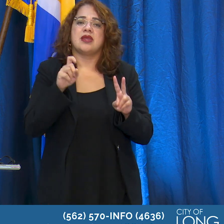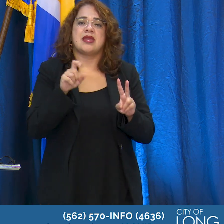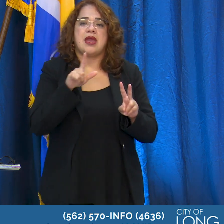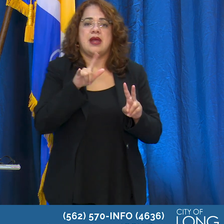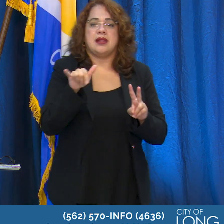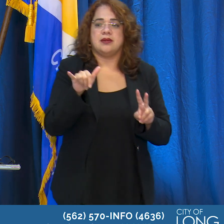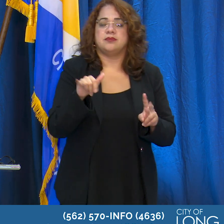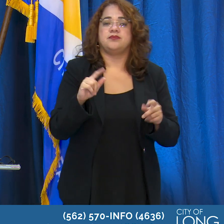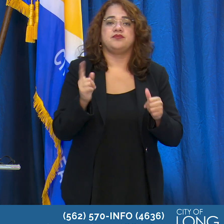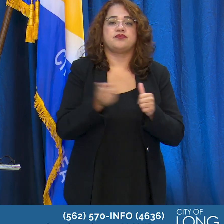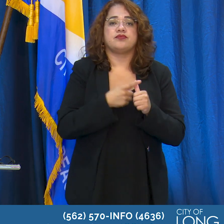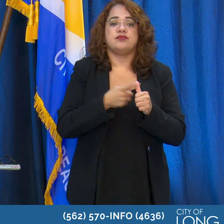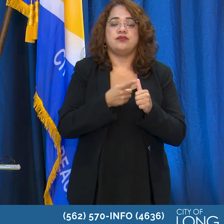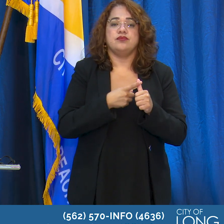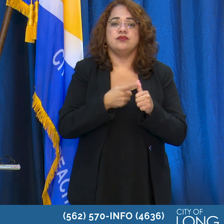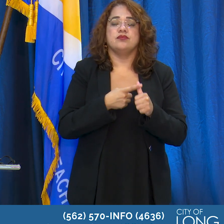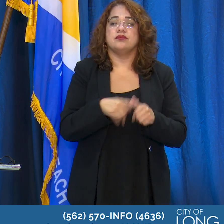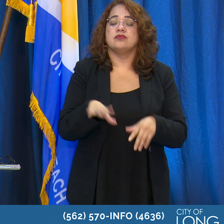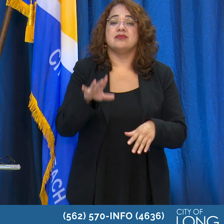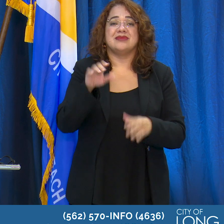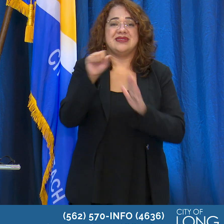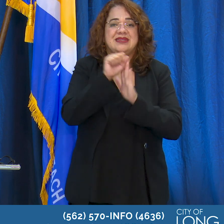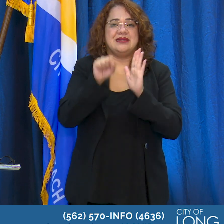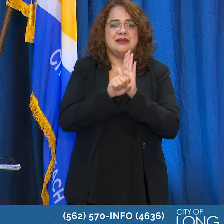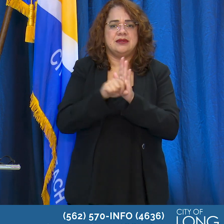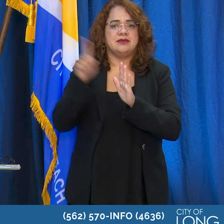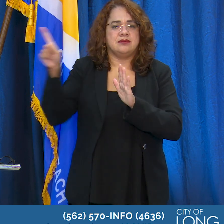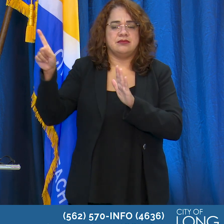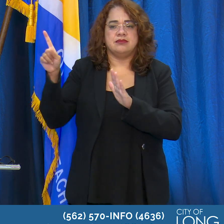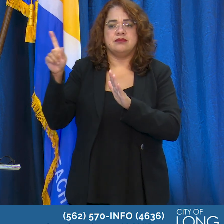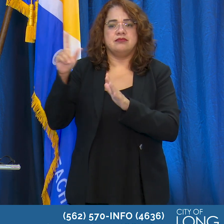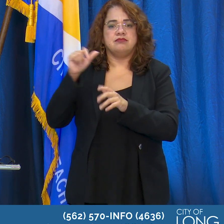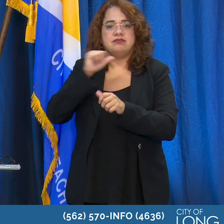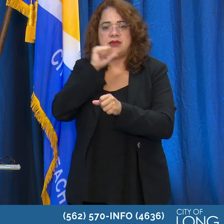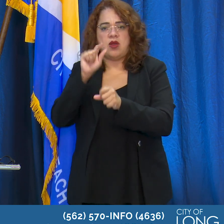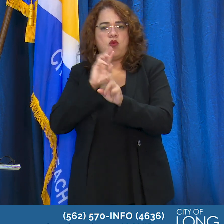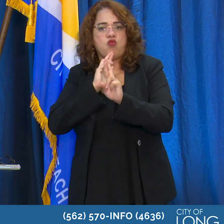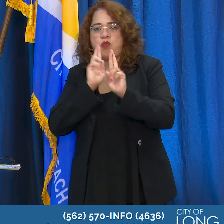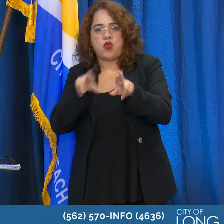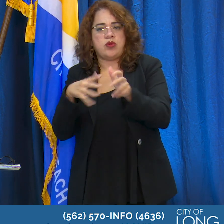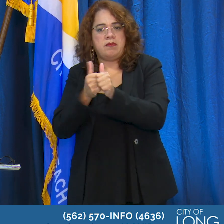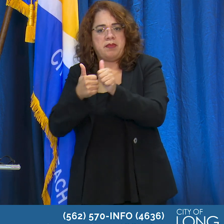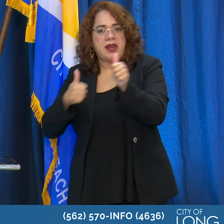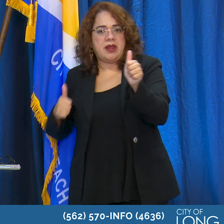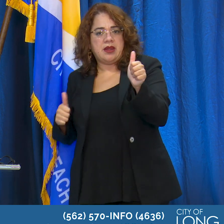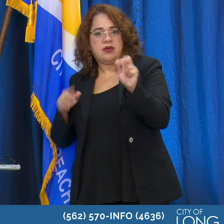First of all, in terms of the state's under reporting, do you know how far back that issue goes and